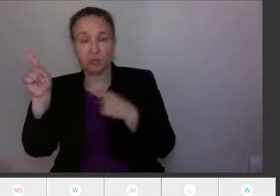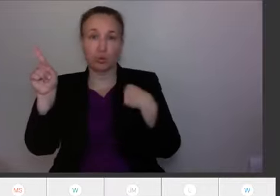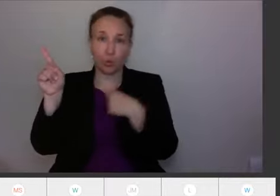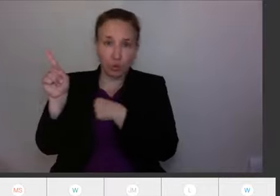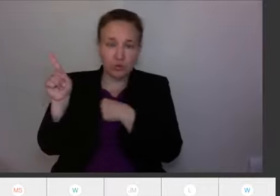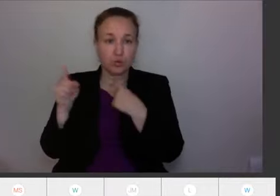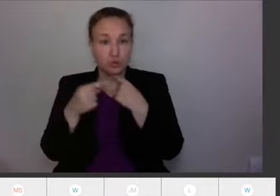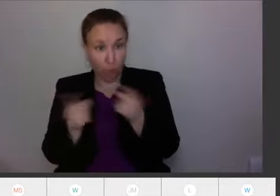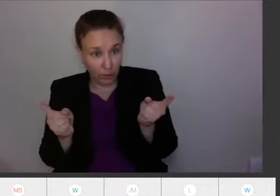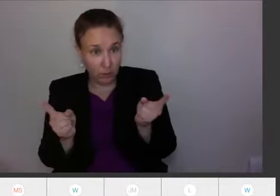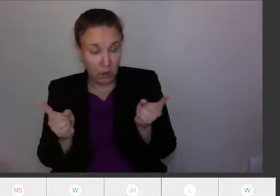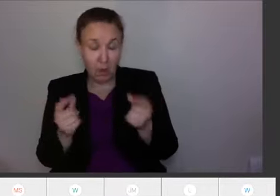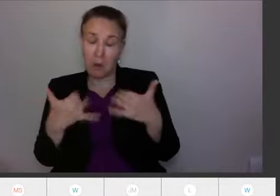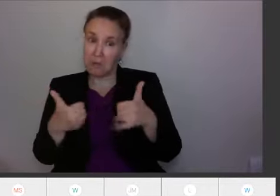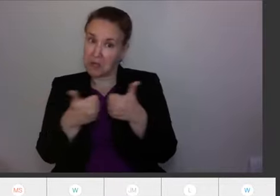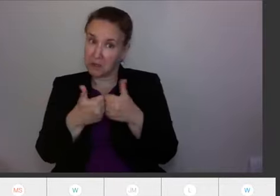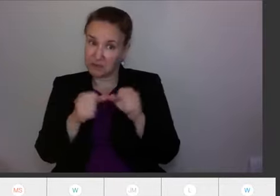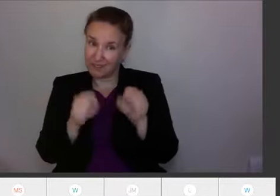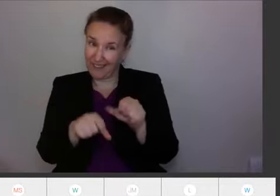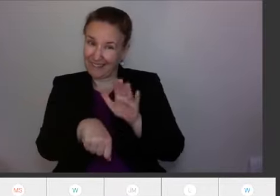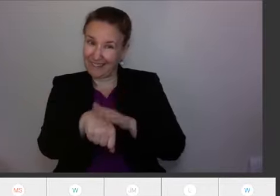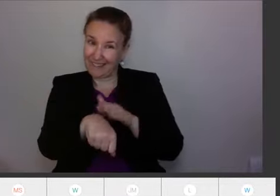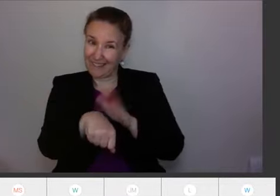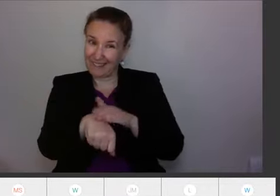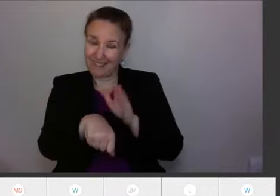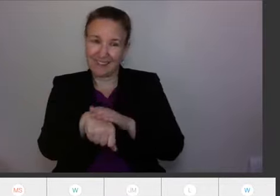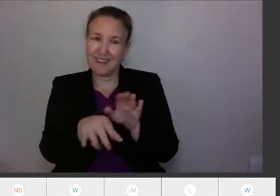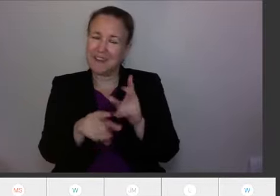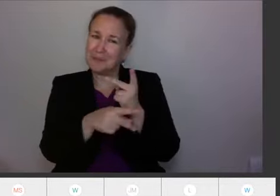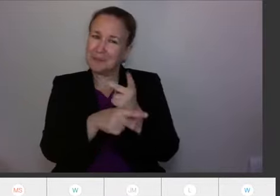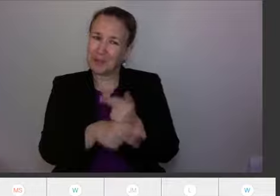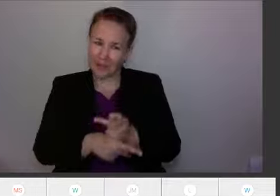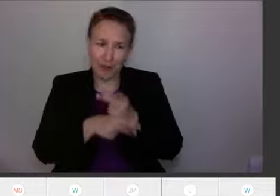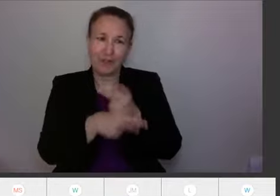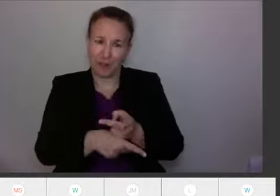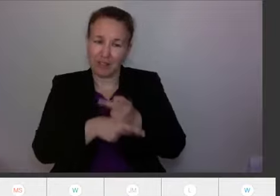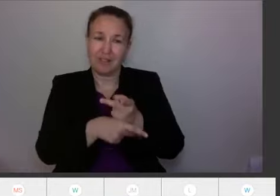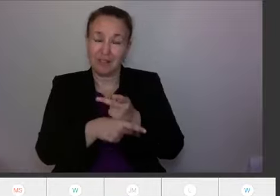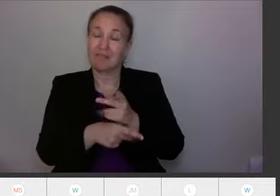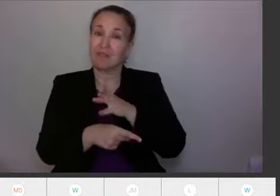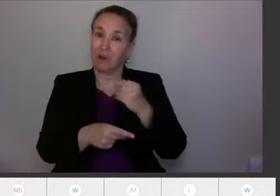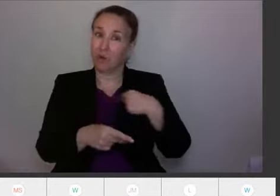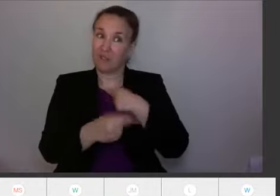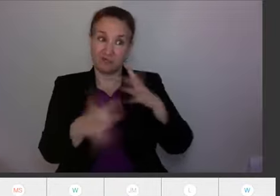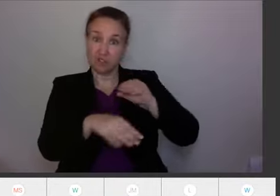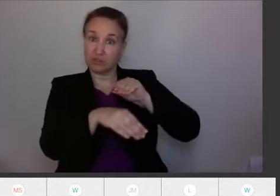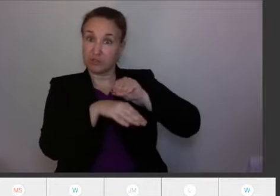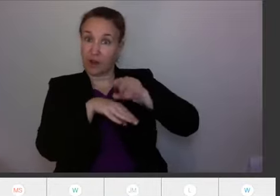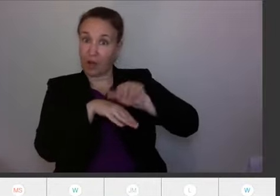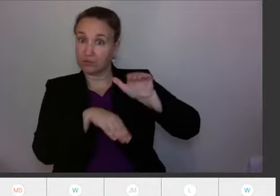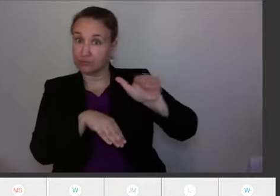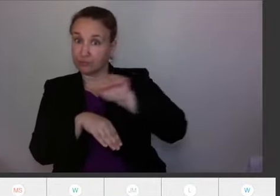you can play these games but you really really need to be careful and we advise them to stay socially distant